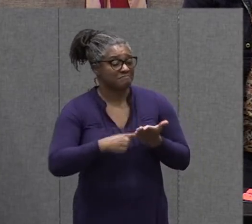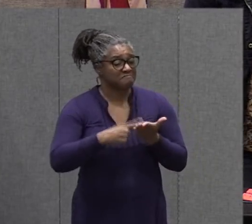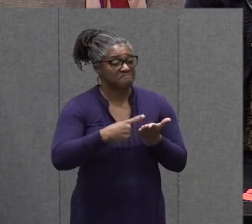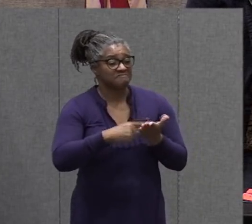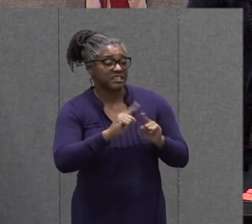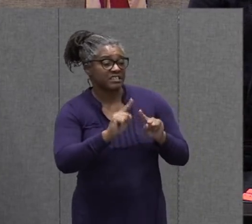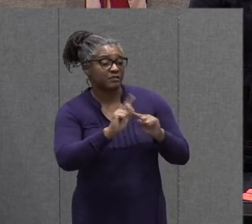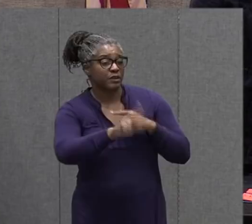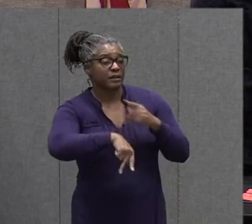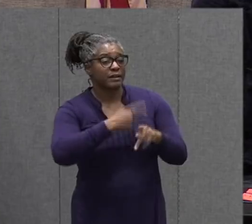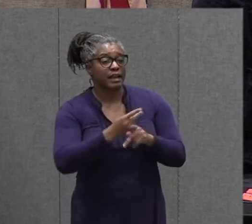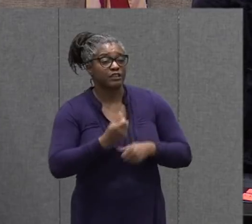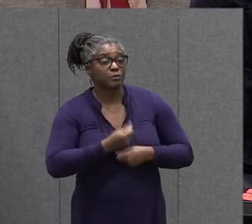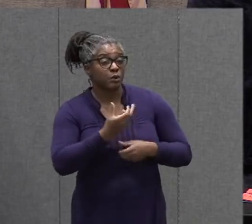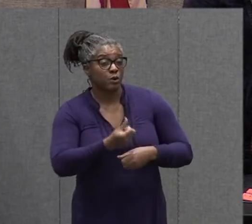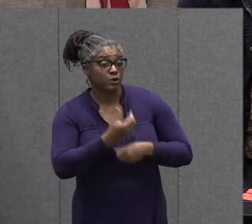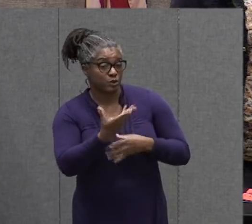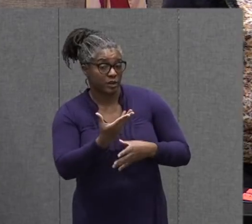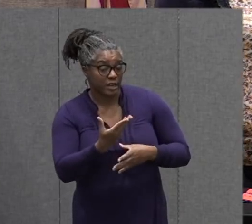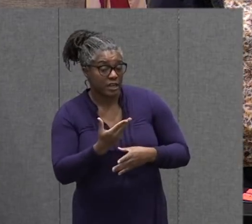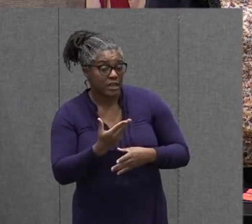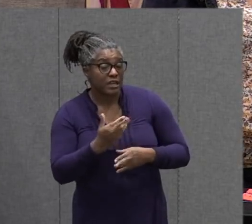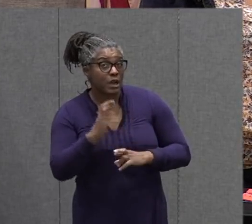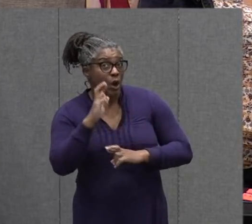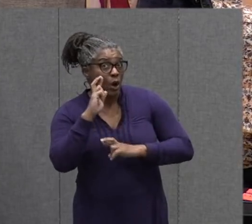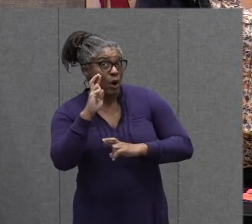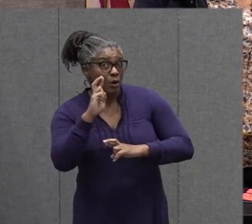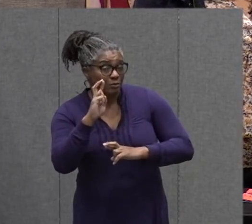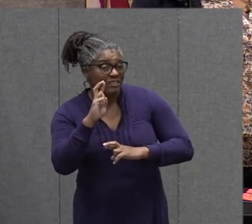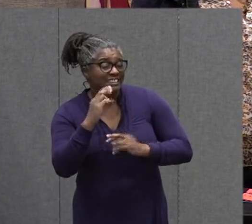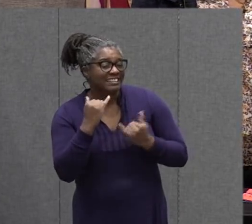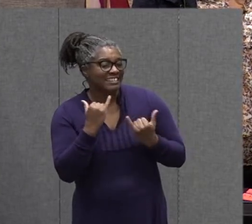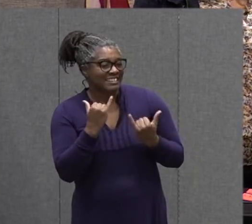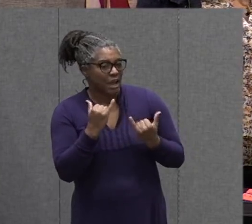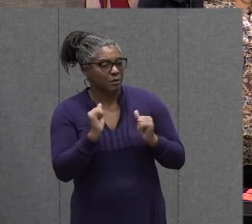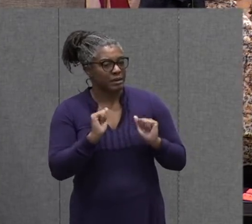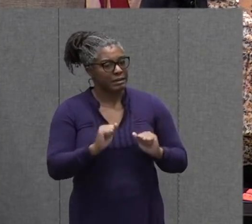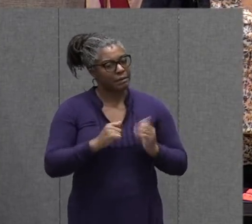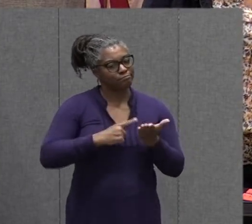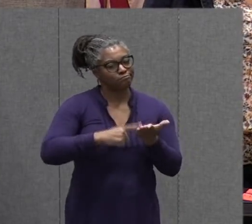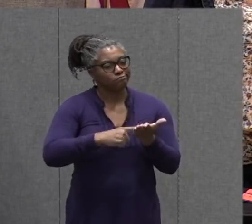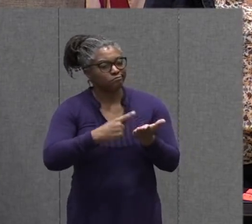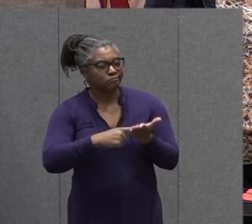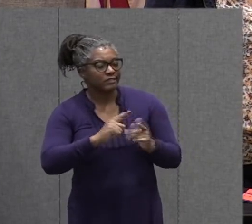So, hopefully with this lesson, we can explore some more forms - yeah. that talked about imagery.